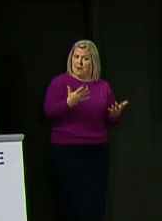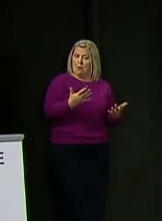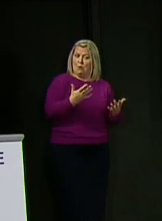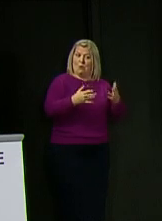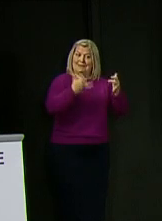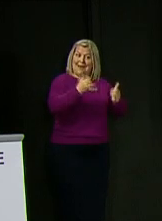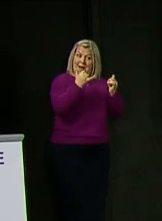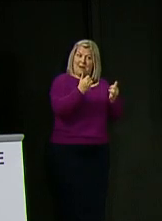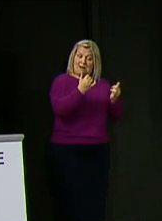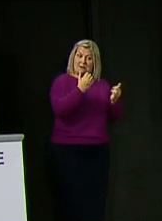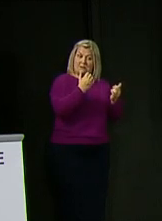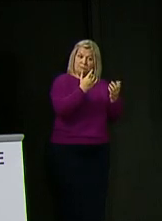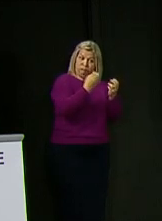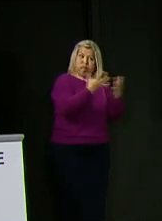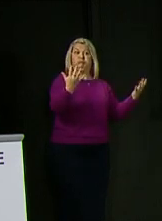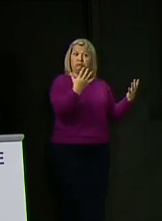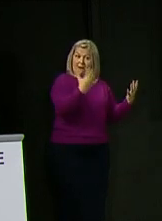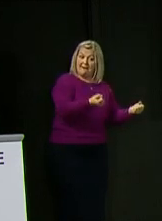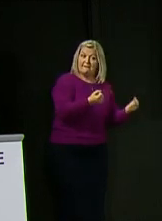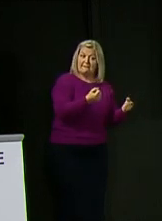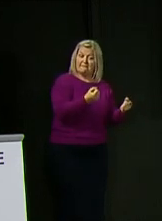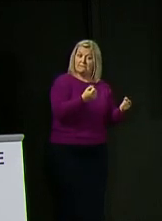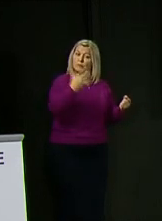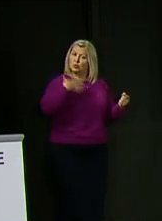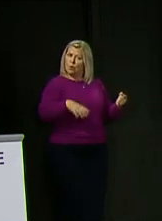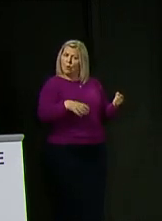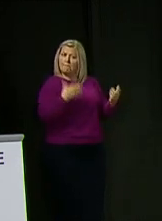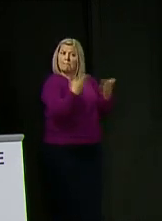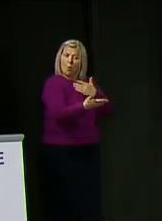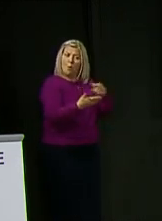are currently being tested. Do you want to see more people who eligible booking a test